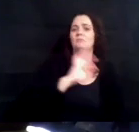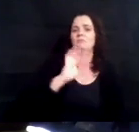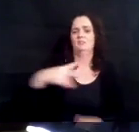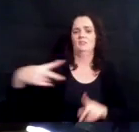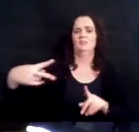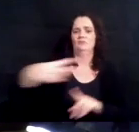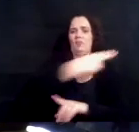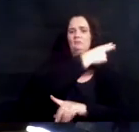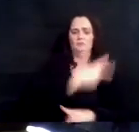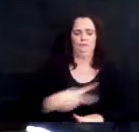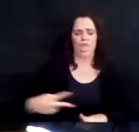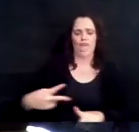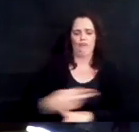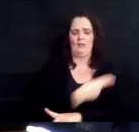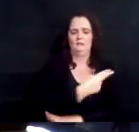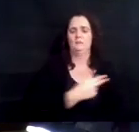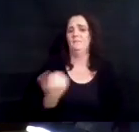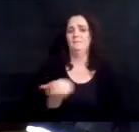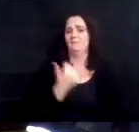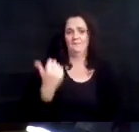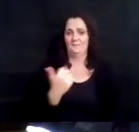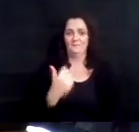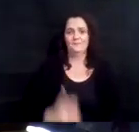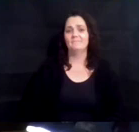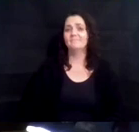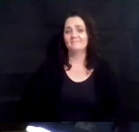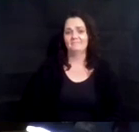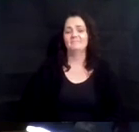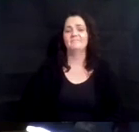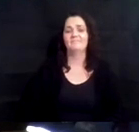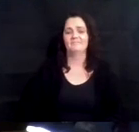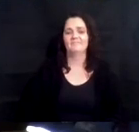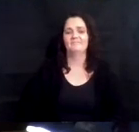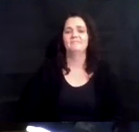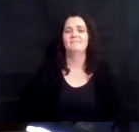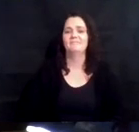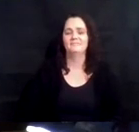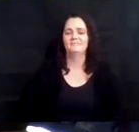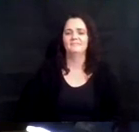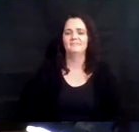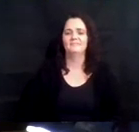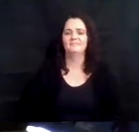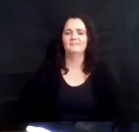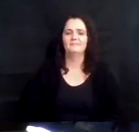encompasses all of those curves in the banner and then back the other way and